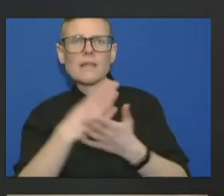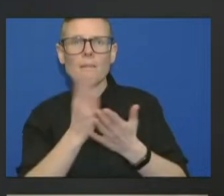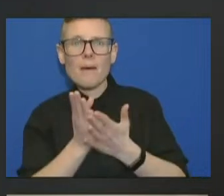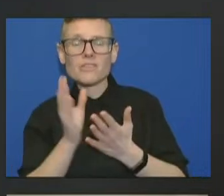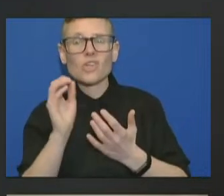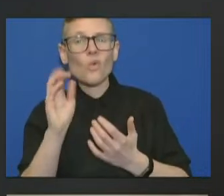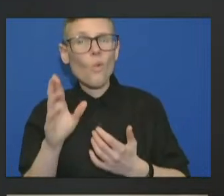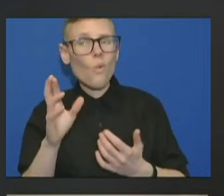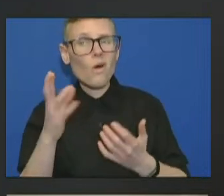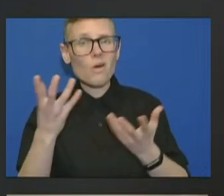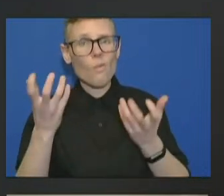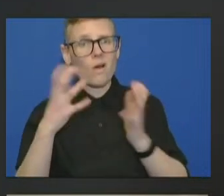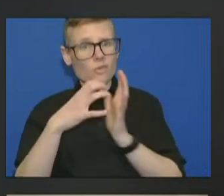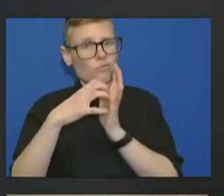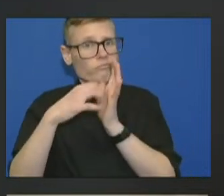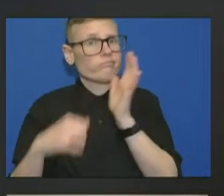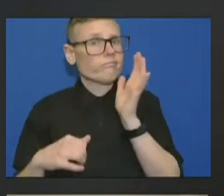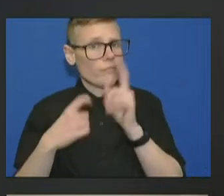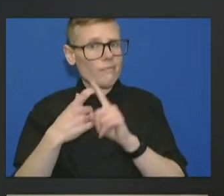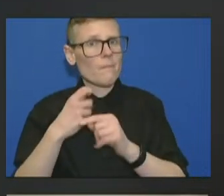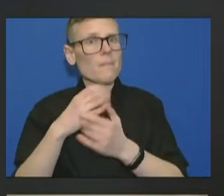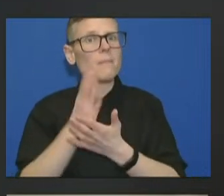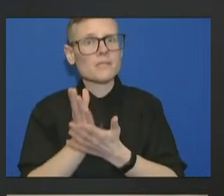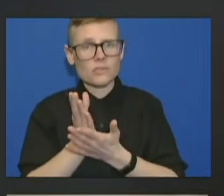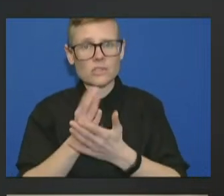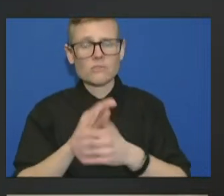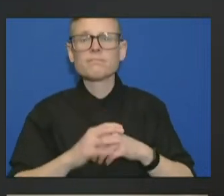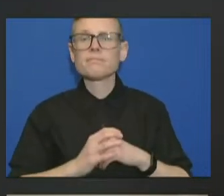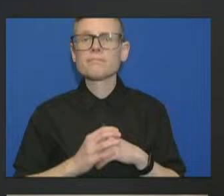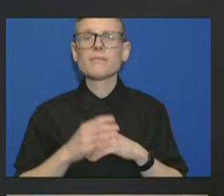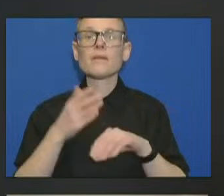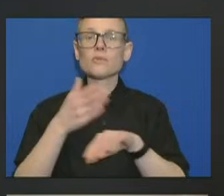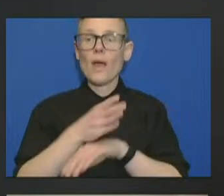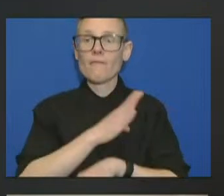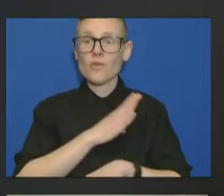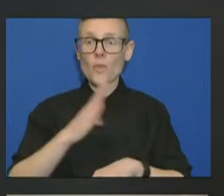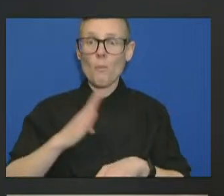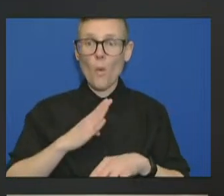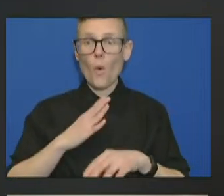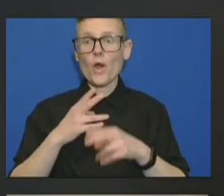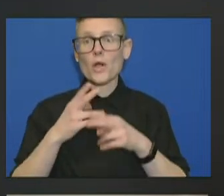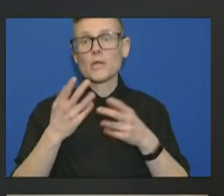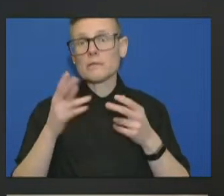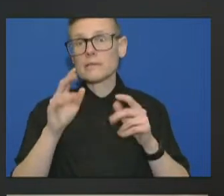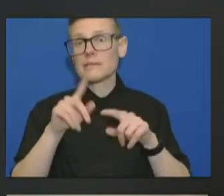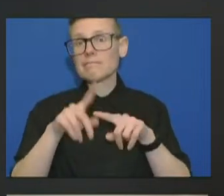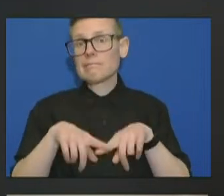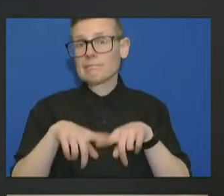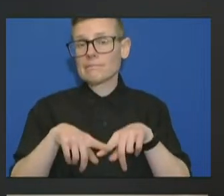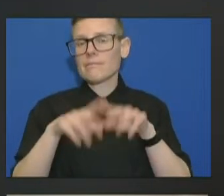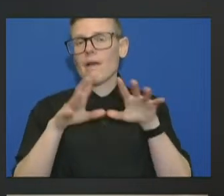the community are looking to see in the budget, or perhaps not